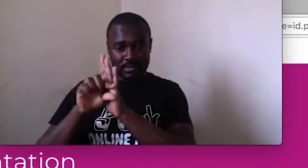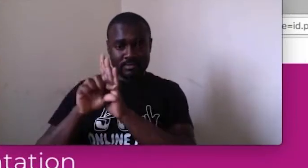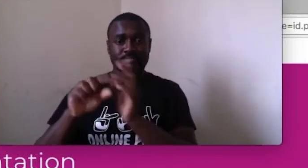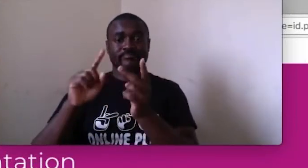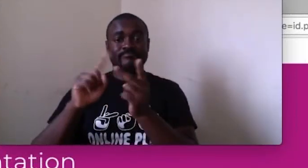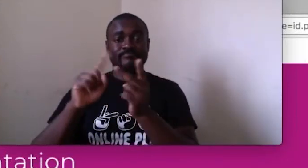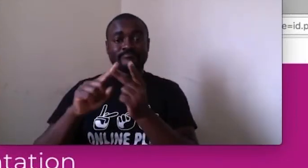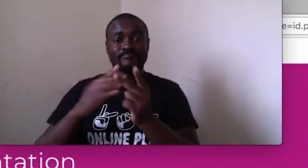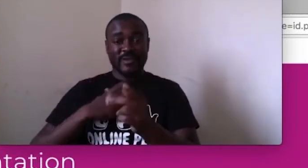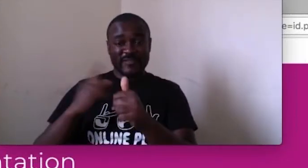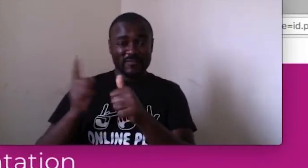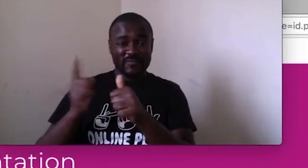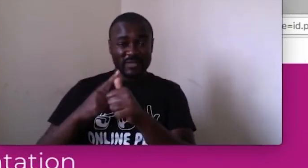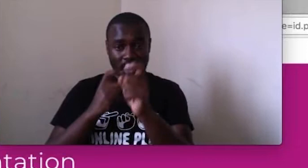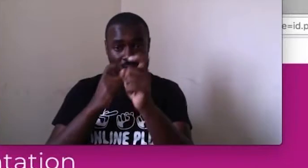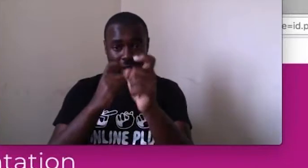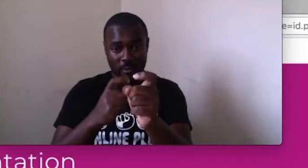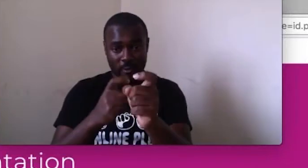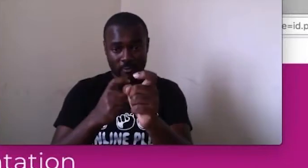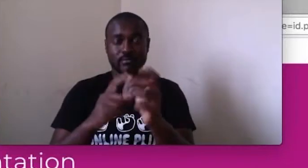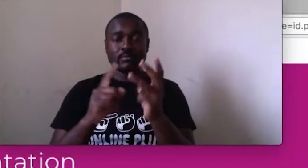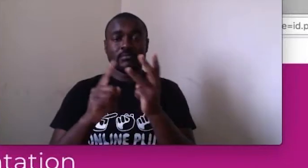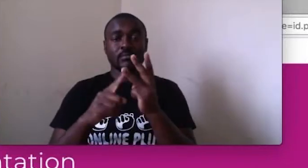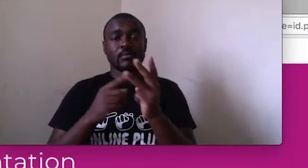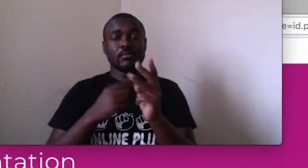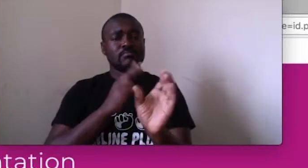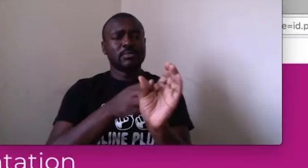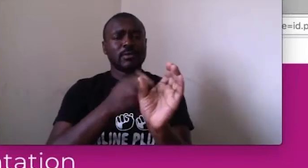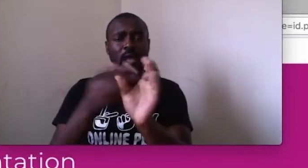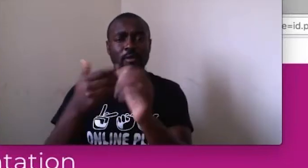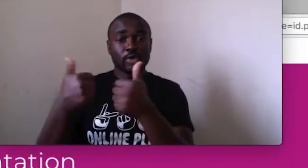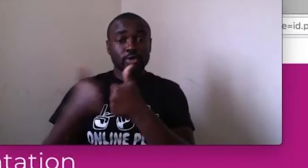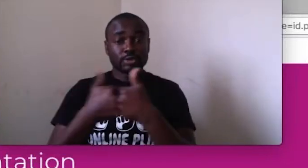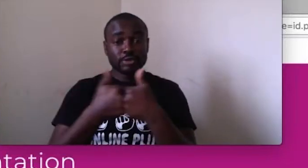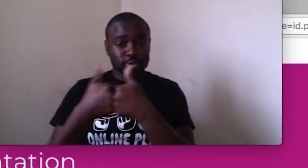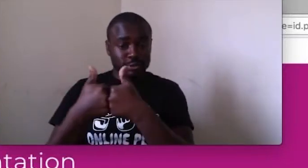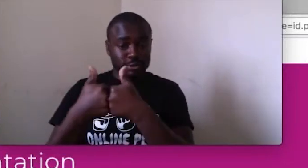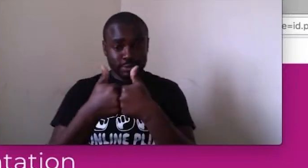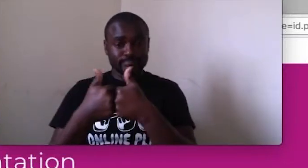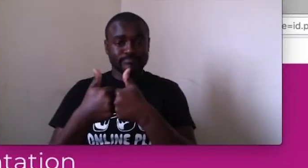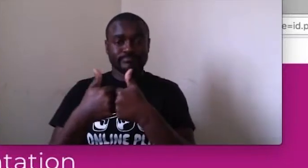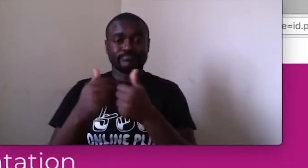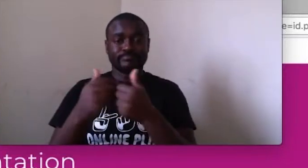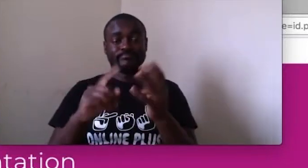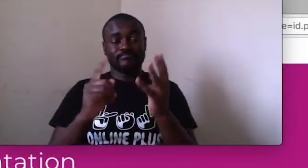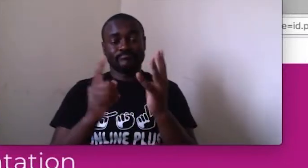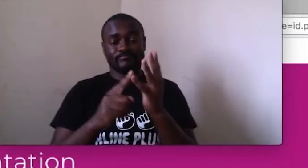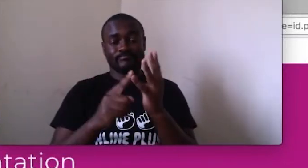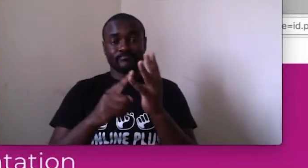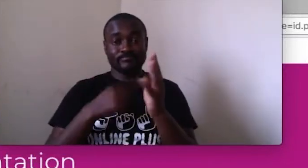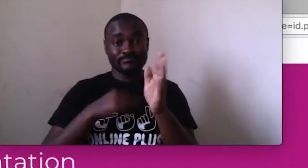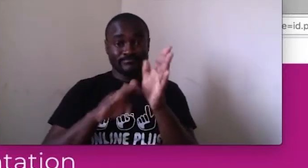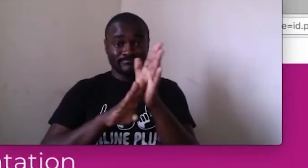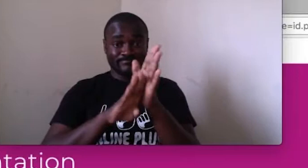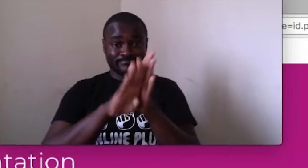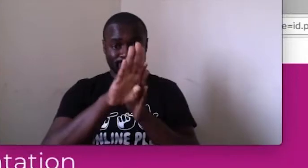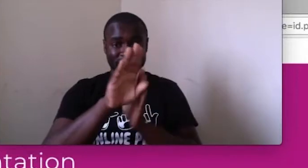I will explain about my background, my first award, the special challenges I have faced